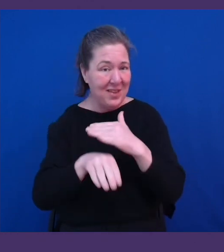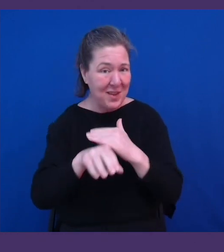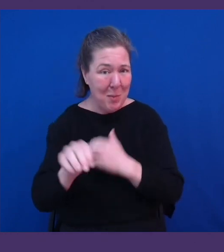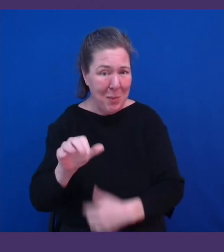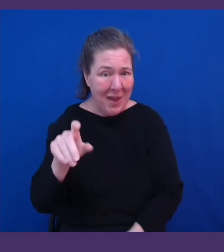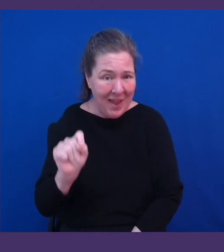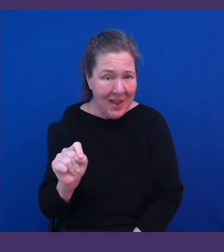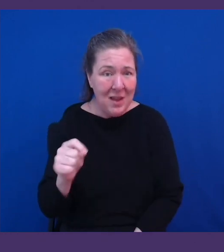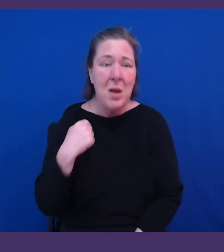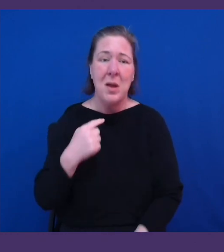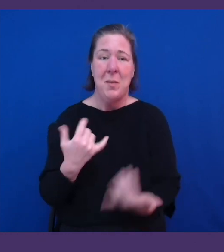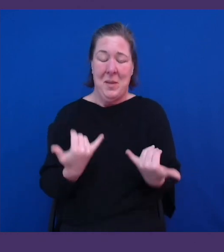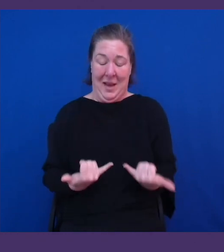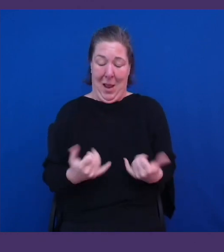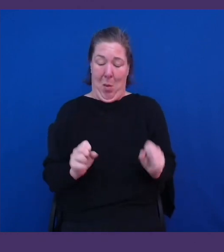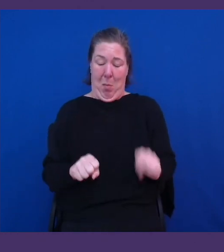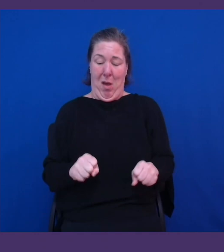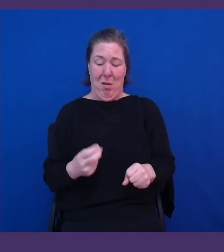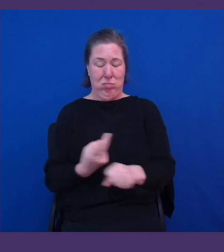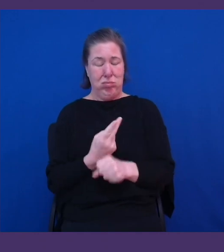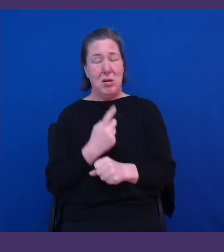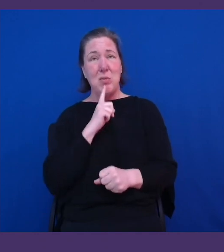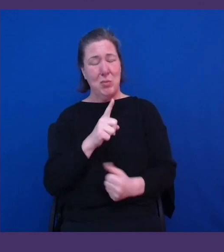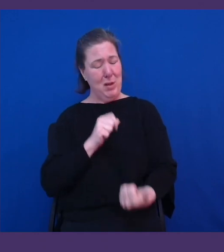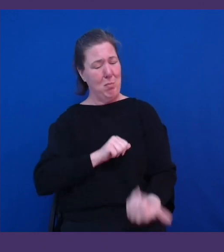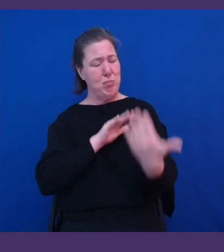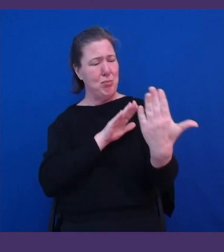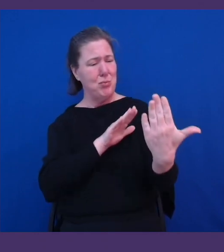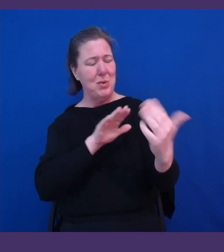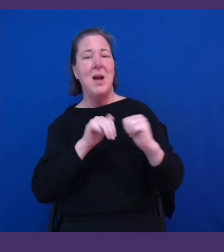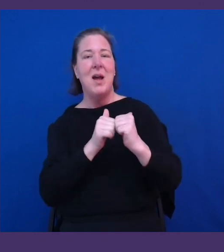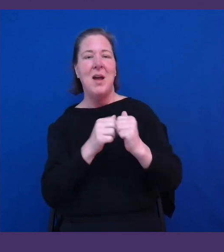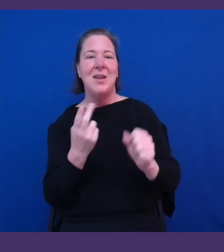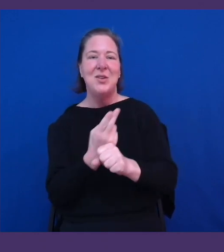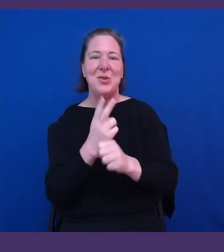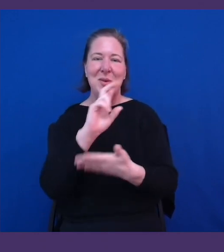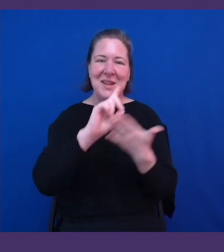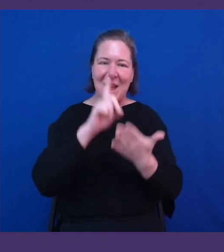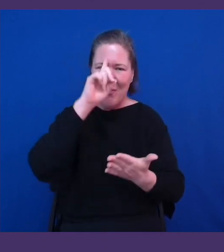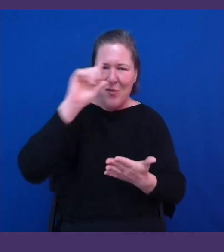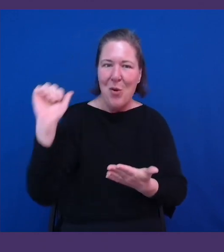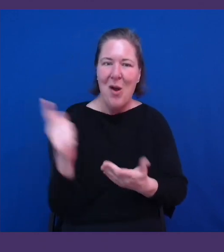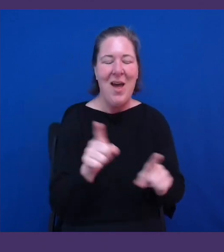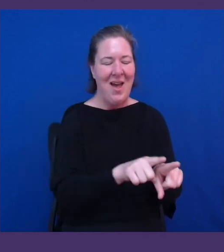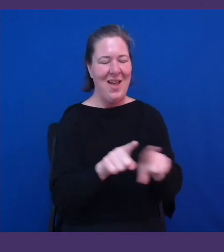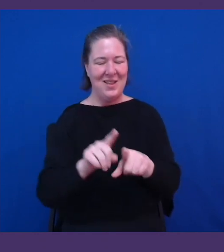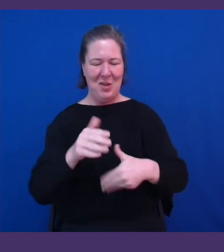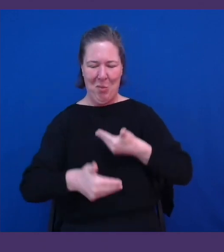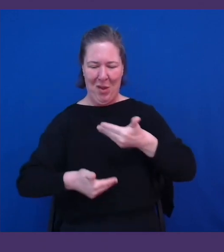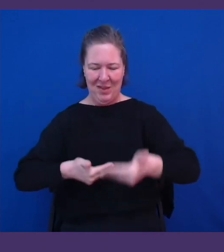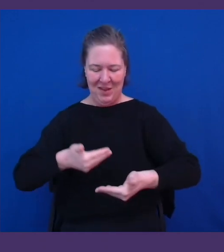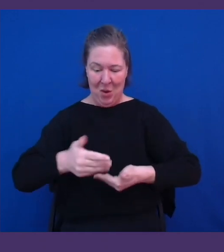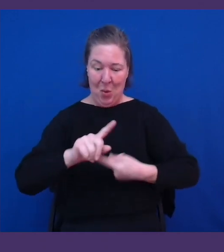It's really an approach on how to use design for all as a process so that when you design, develop, whatever you do